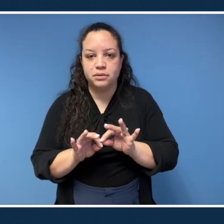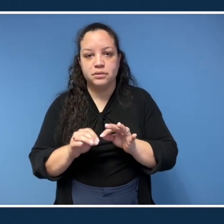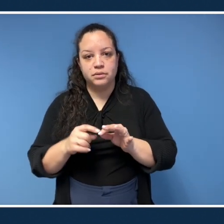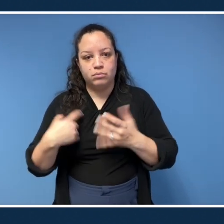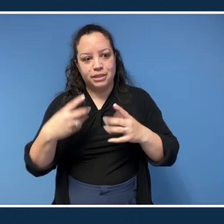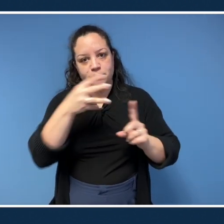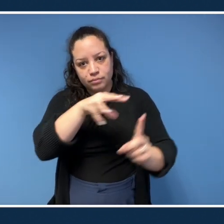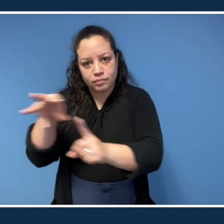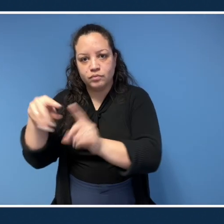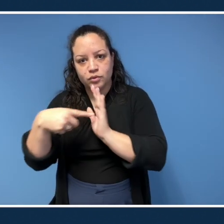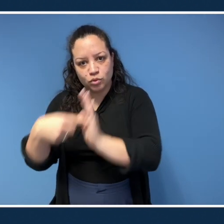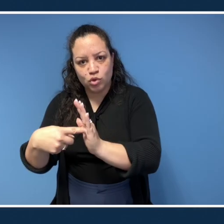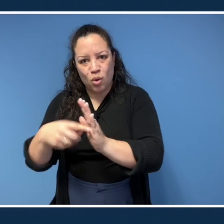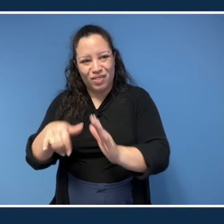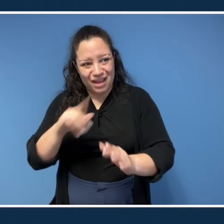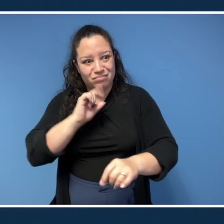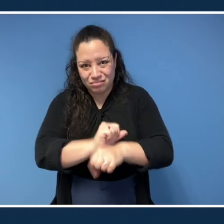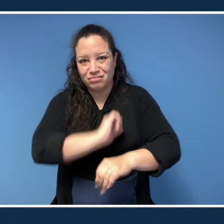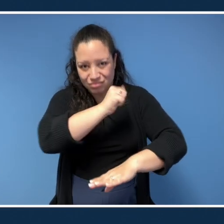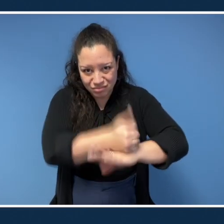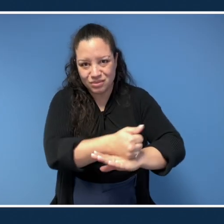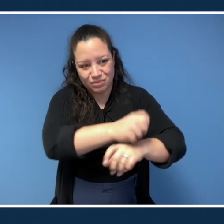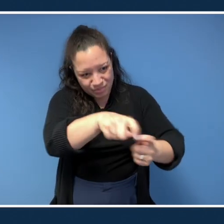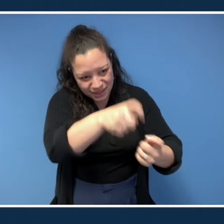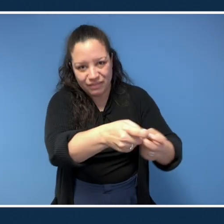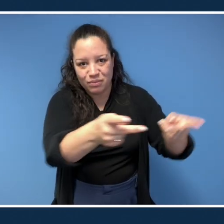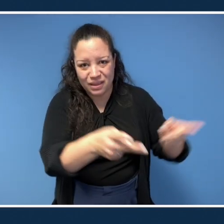that we're moving forward and that's a dedicated, I would say, my mind a reparation,